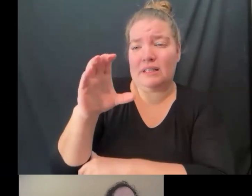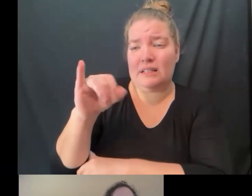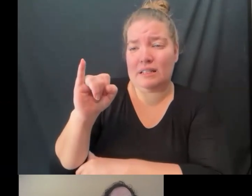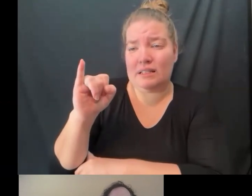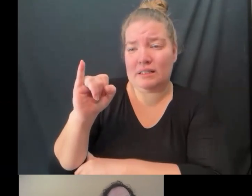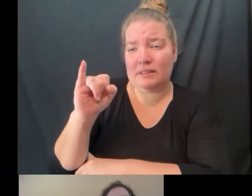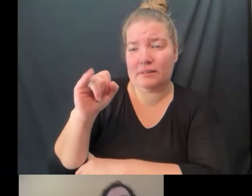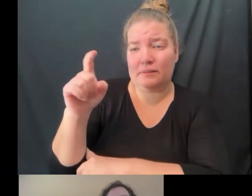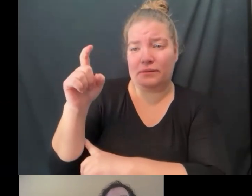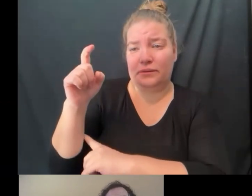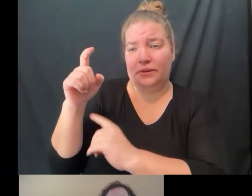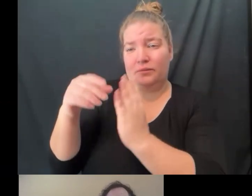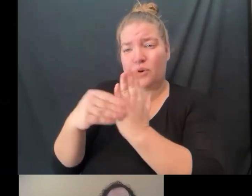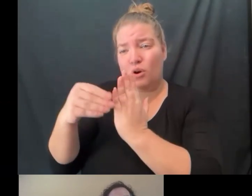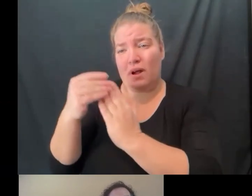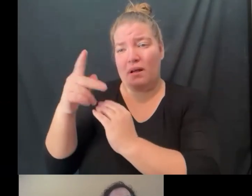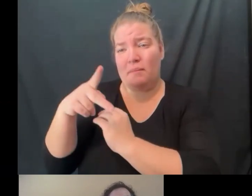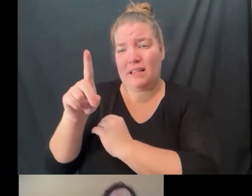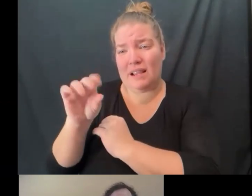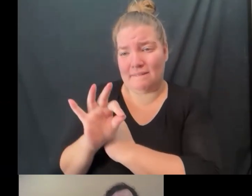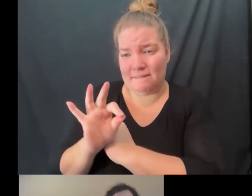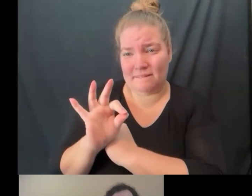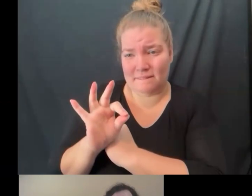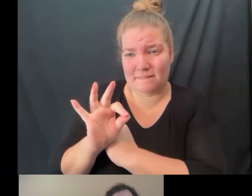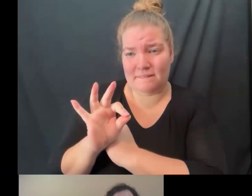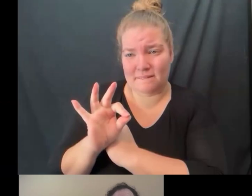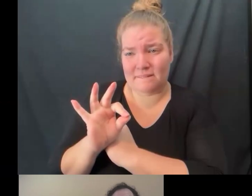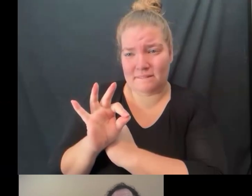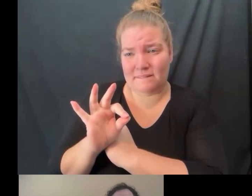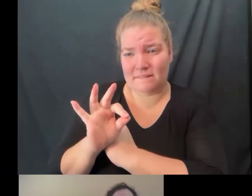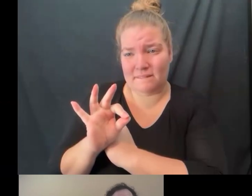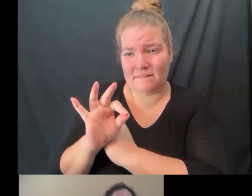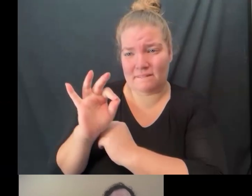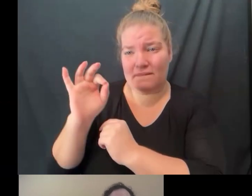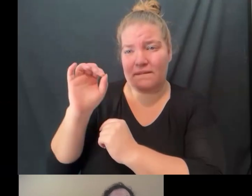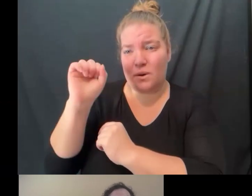specify a standard for accessible PDF? And the answer to that part of the question is yes, Michael, absolutely.